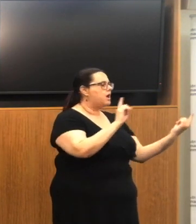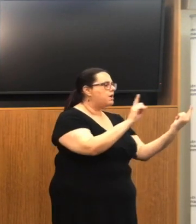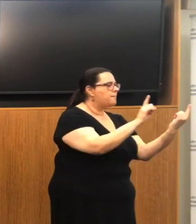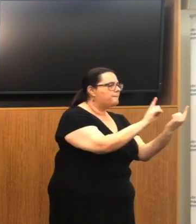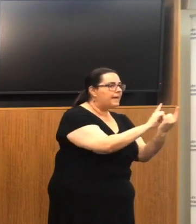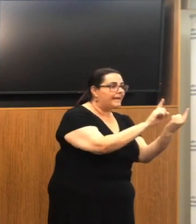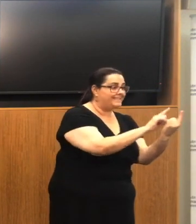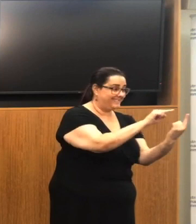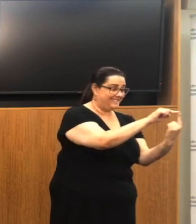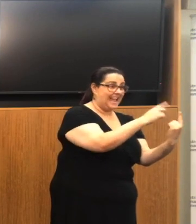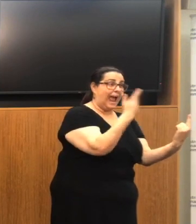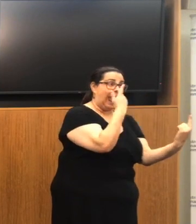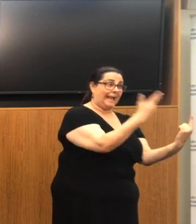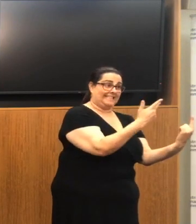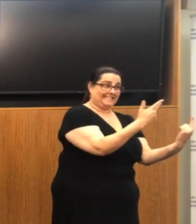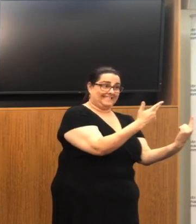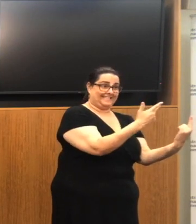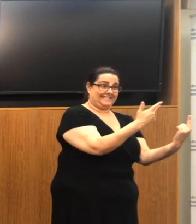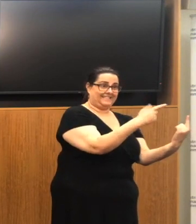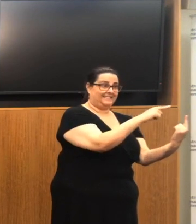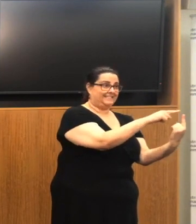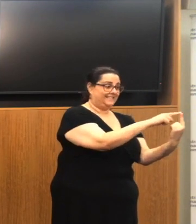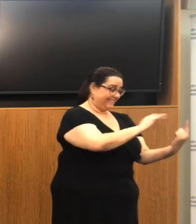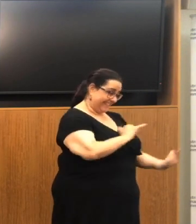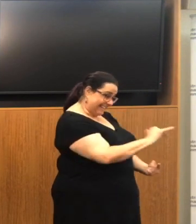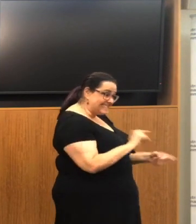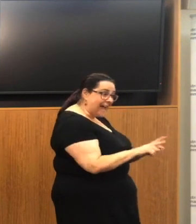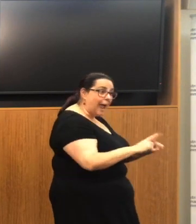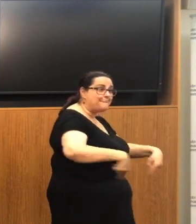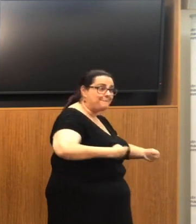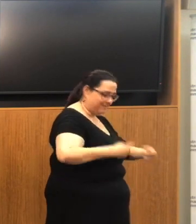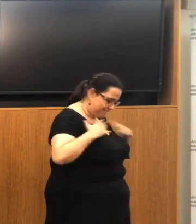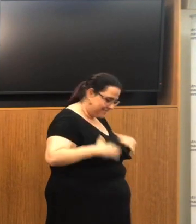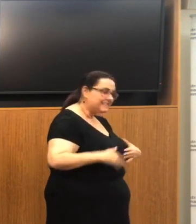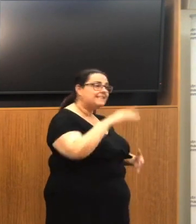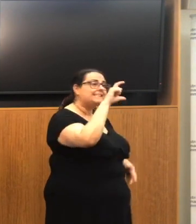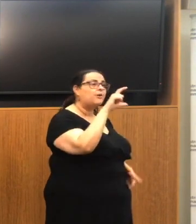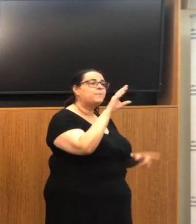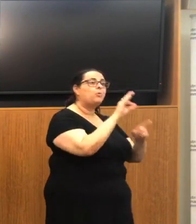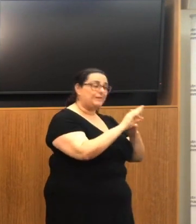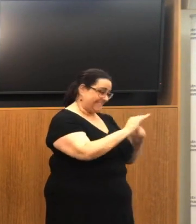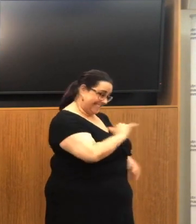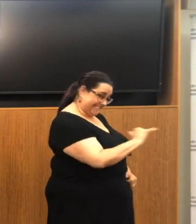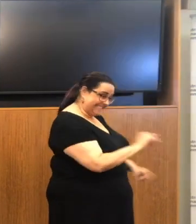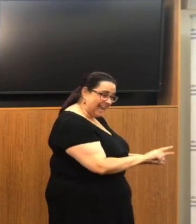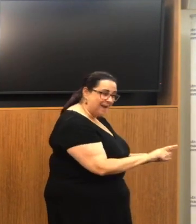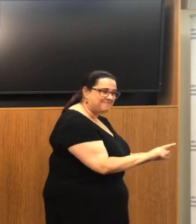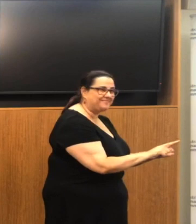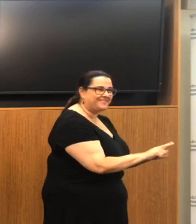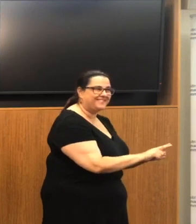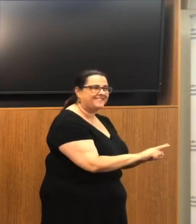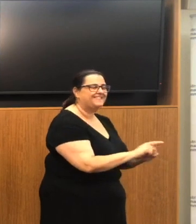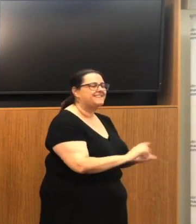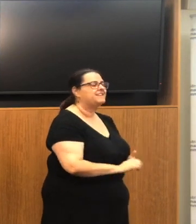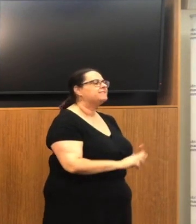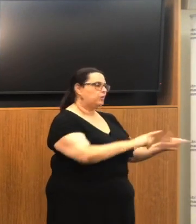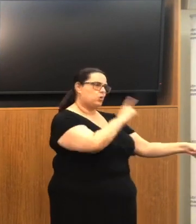girl who had the same condition as I had, she had Cerebral Palsy, and she totally reminded me